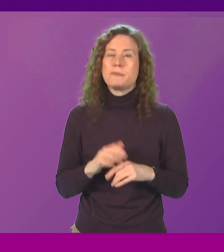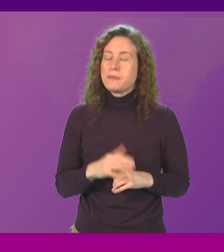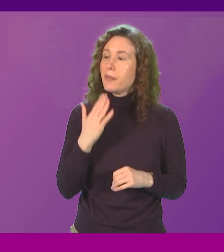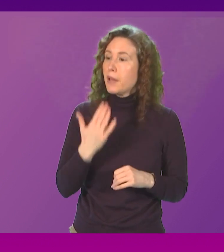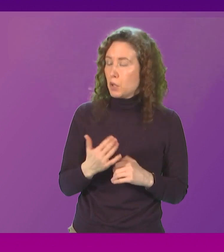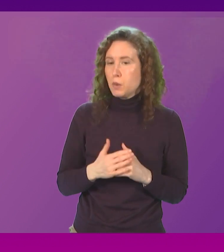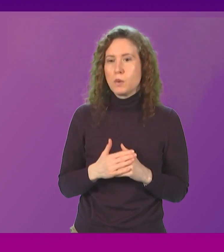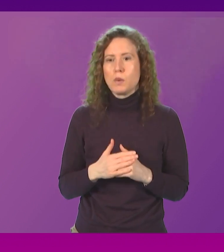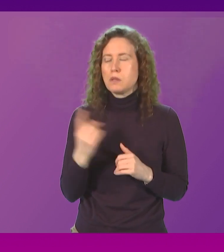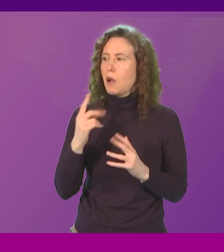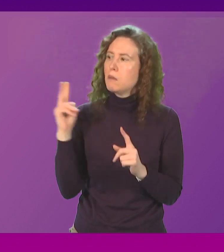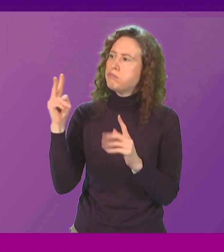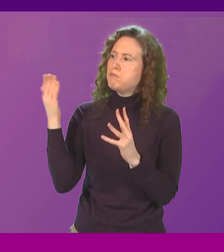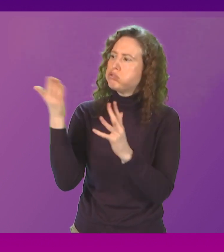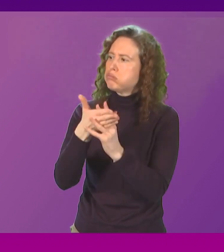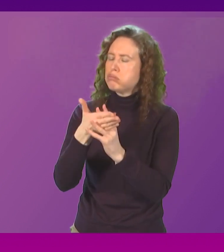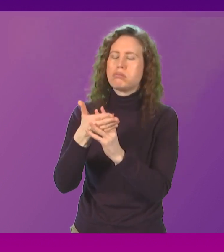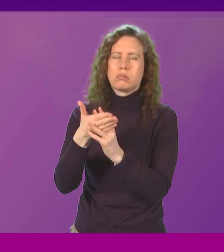The IPCC report—